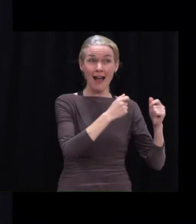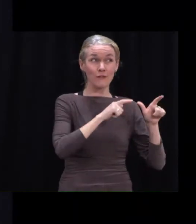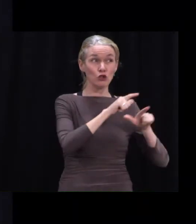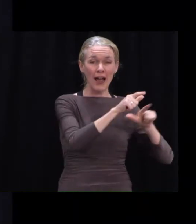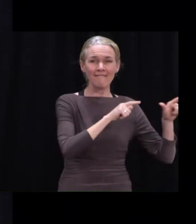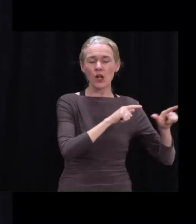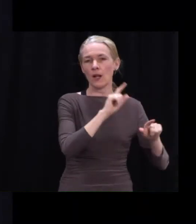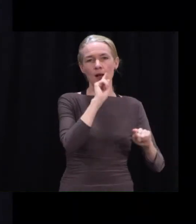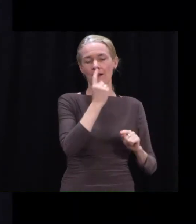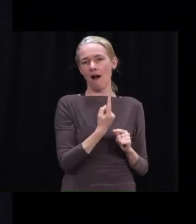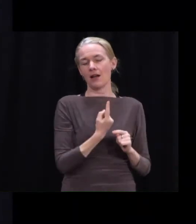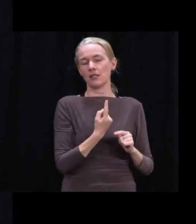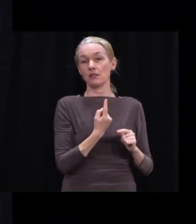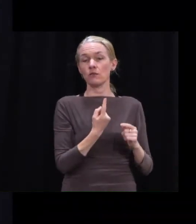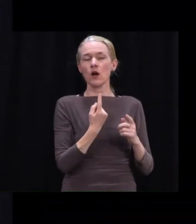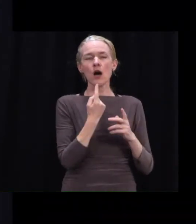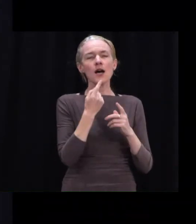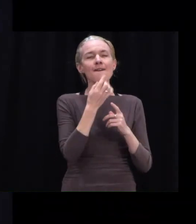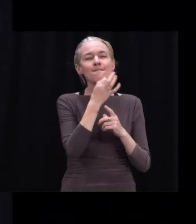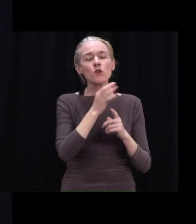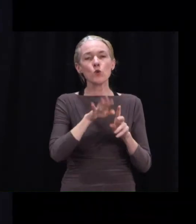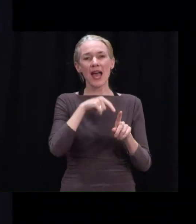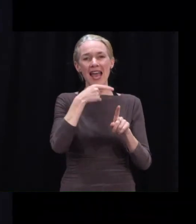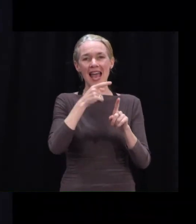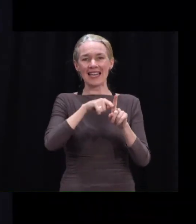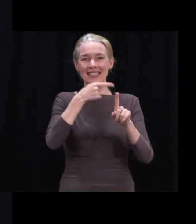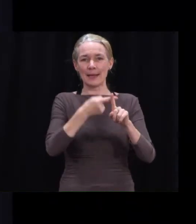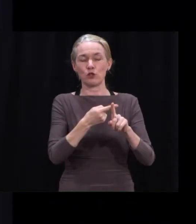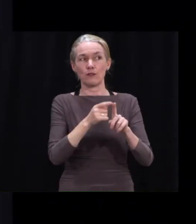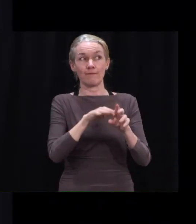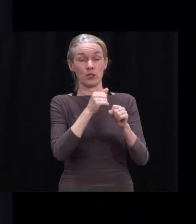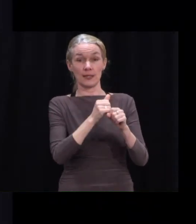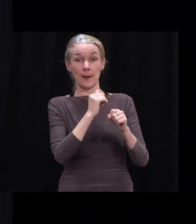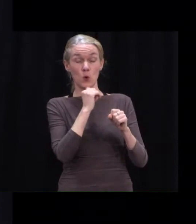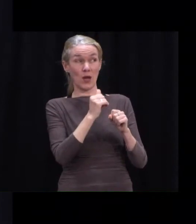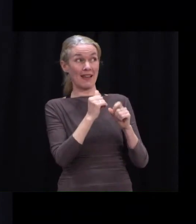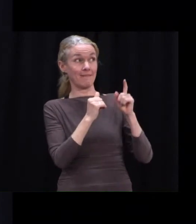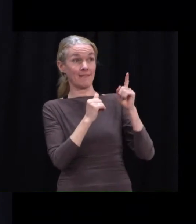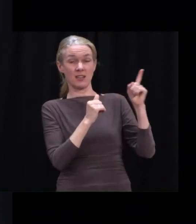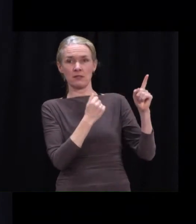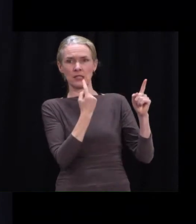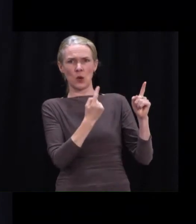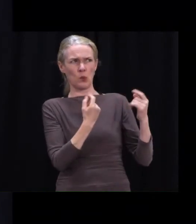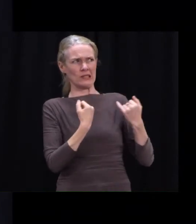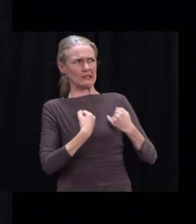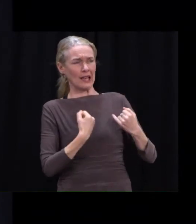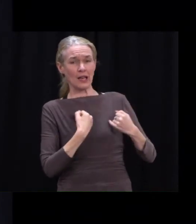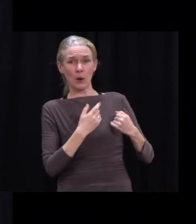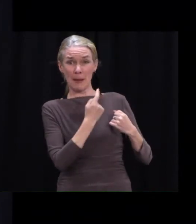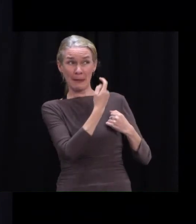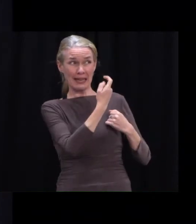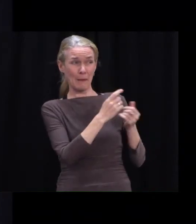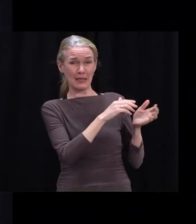at 11:atpm tonight. Personal -- 11:59pm. Personal travel between alert levels is highly limited it includes things like